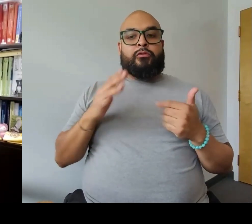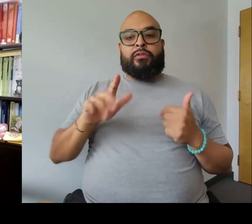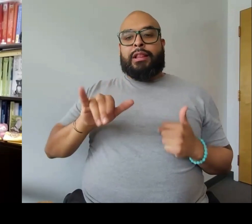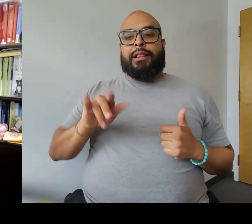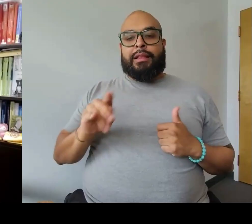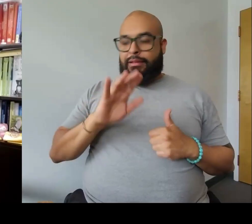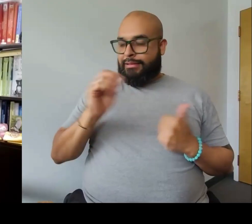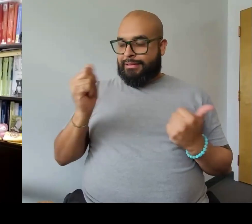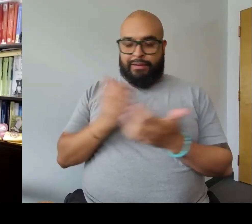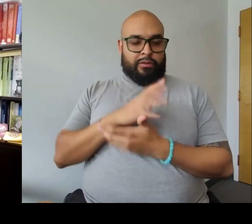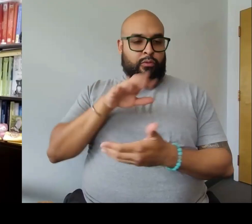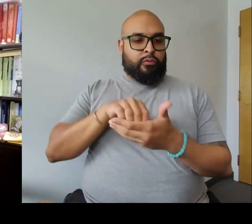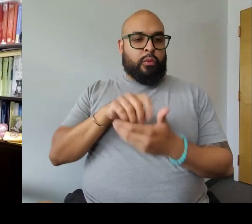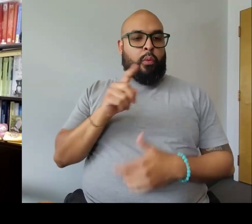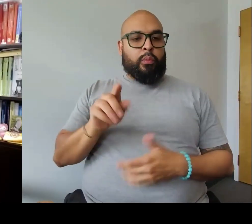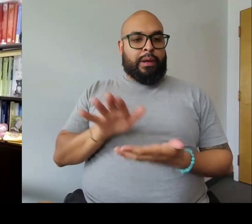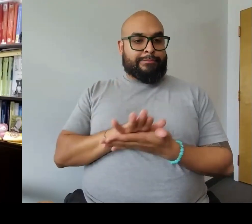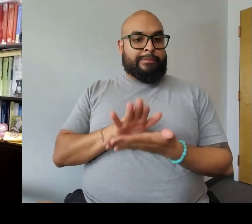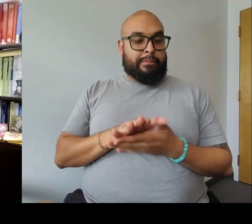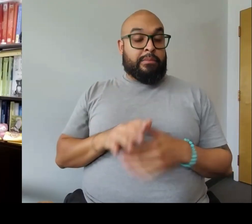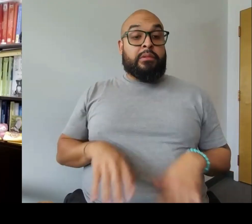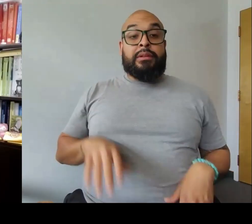So the link for the handout will be put into the chat.